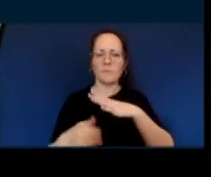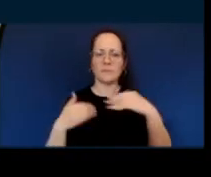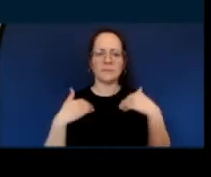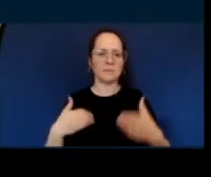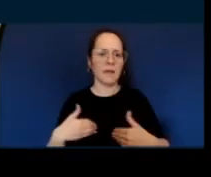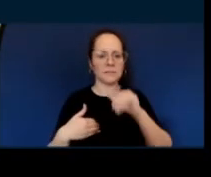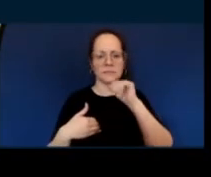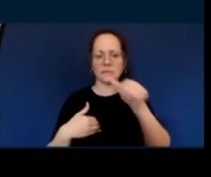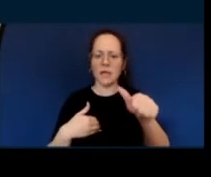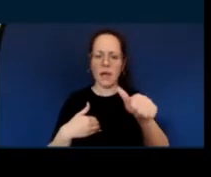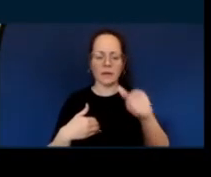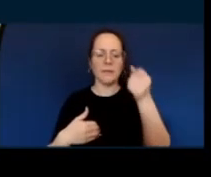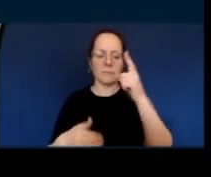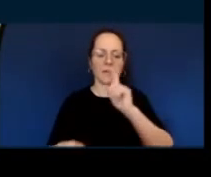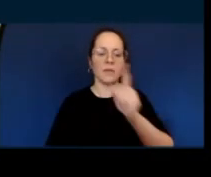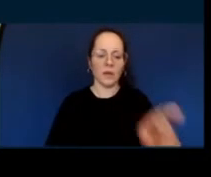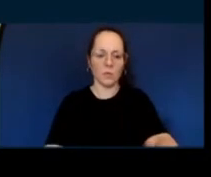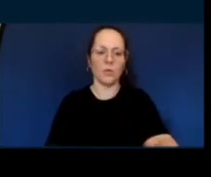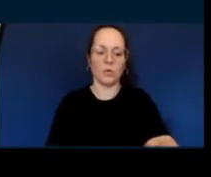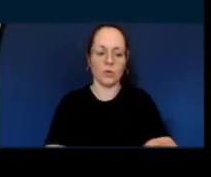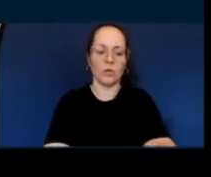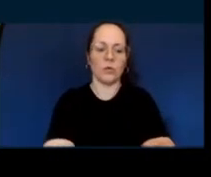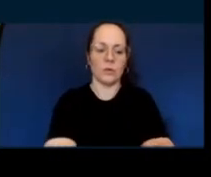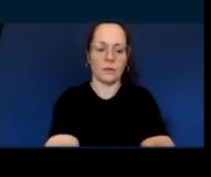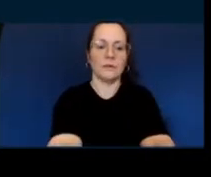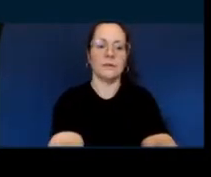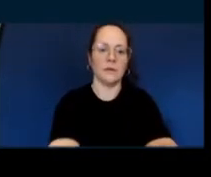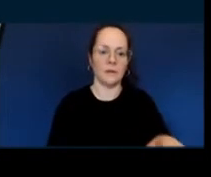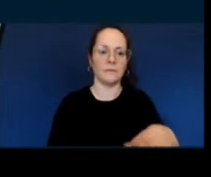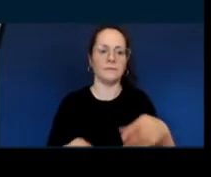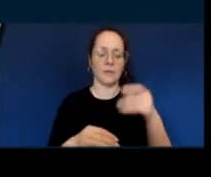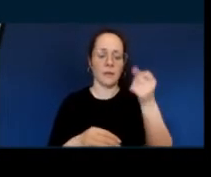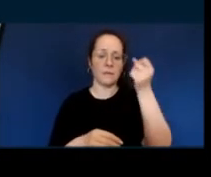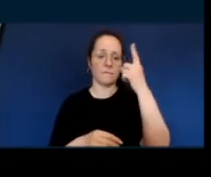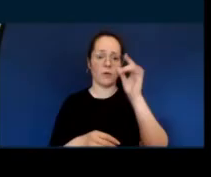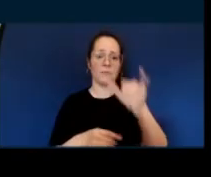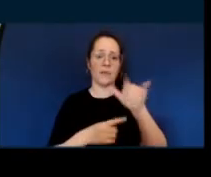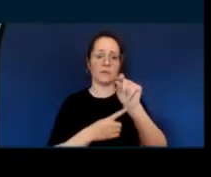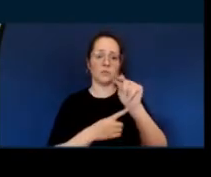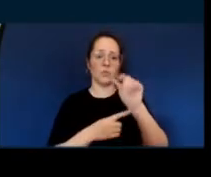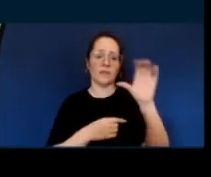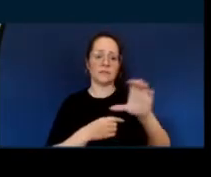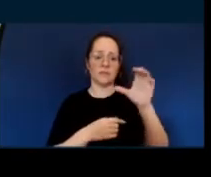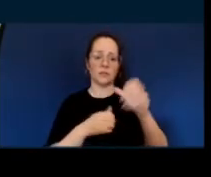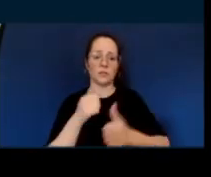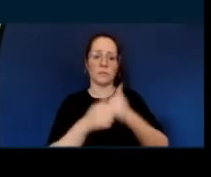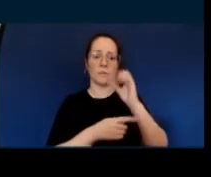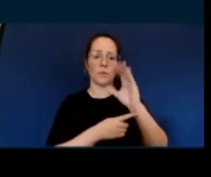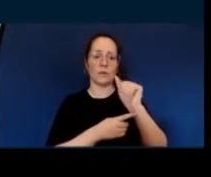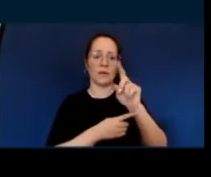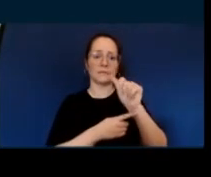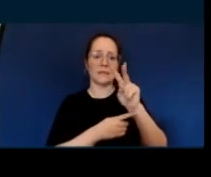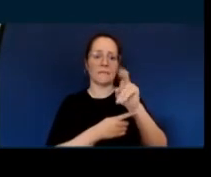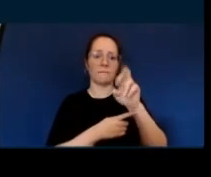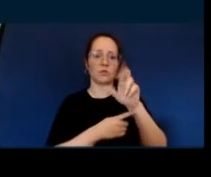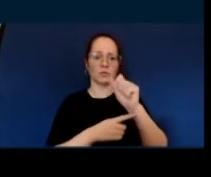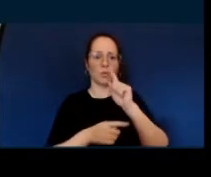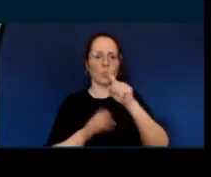BUT THEY WERE UNDERSLIGHTLY DIFFERENT CIRCUMSTANCES, FROM THE RENAISSANCE TO THE 20th CENTURY, MOST WERE EXECUTED CRIMINALS, SOMETIMES UNCLAIMED